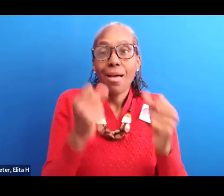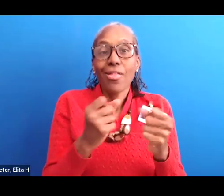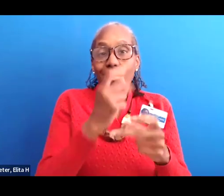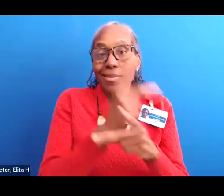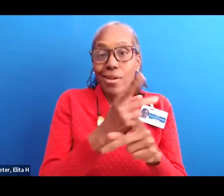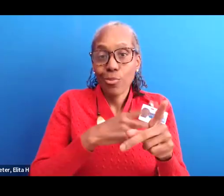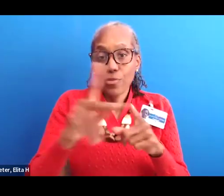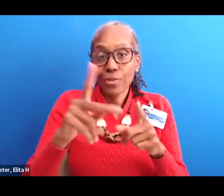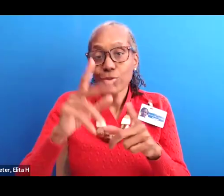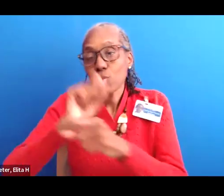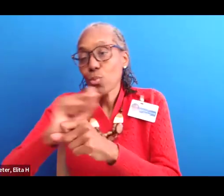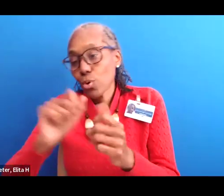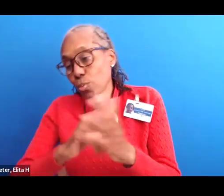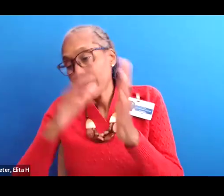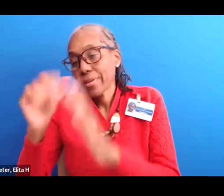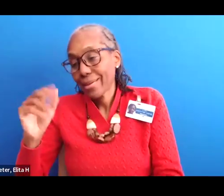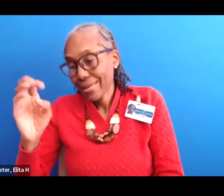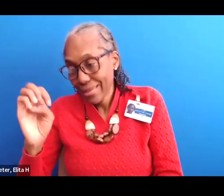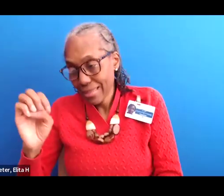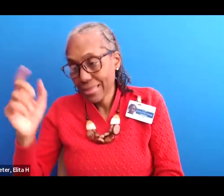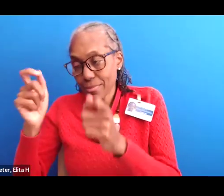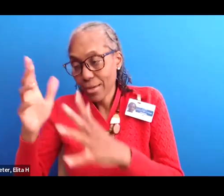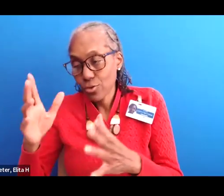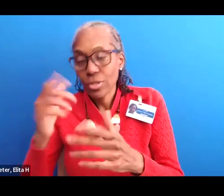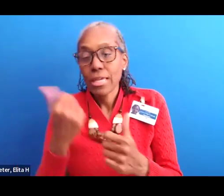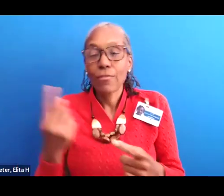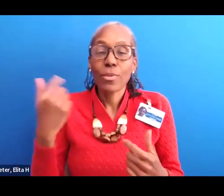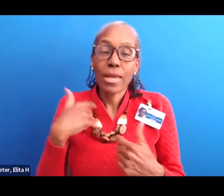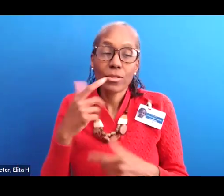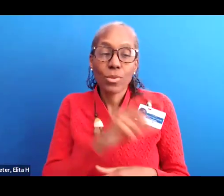will work with your case manager, everybody has a case manager who has insurance.